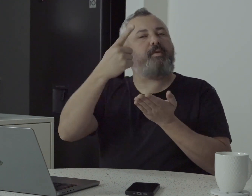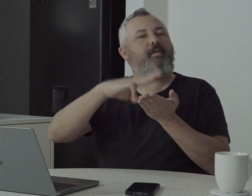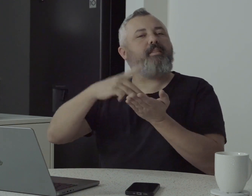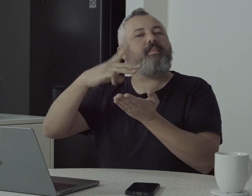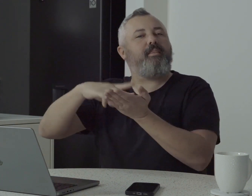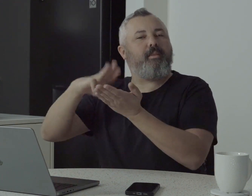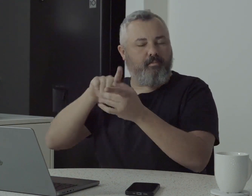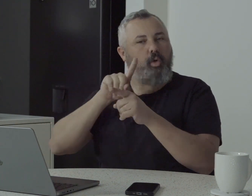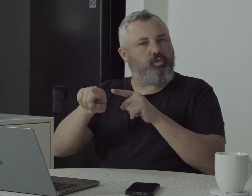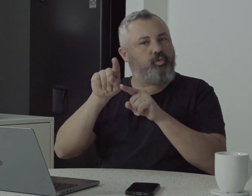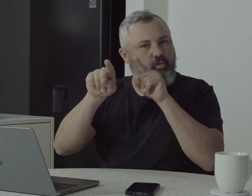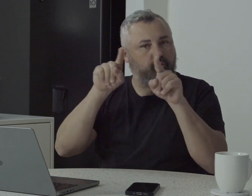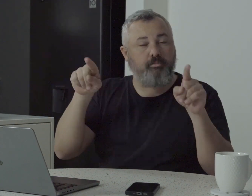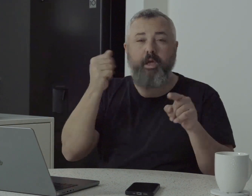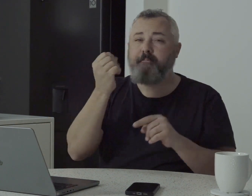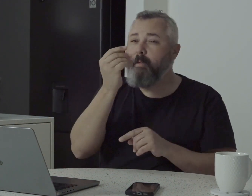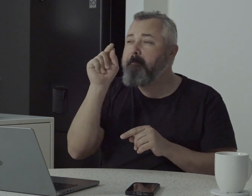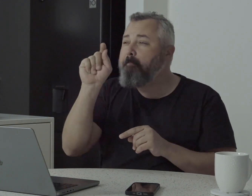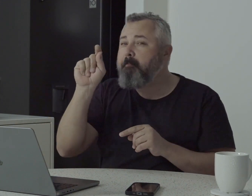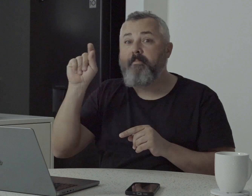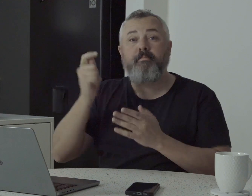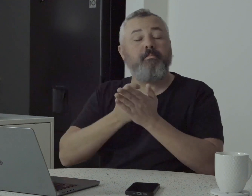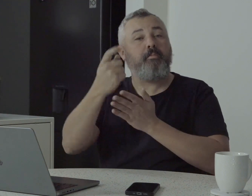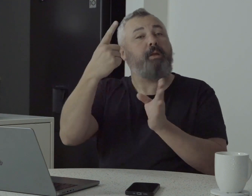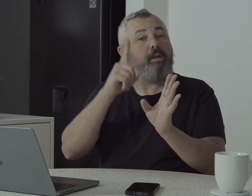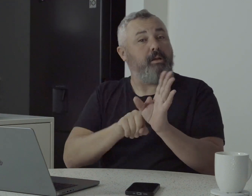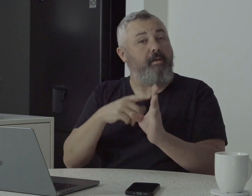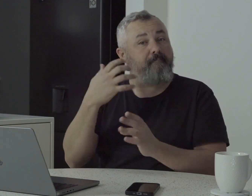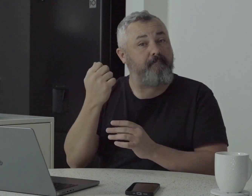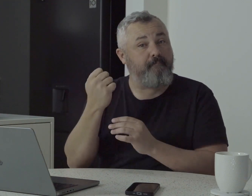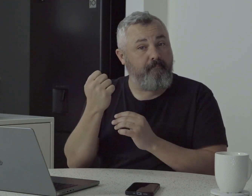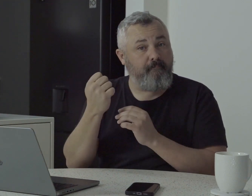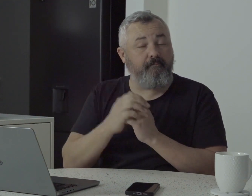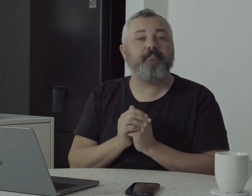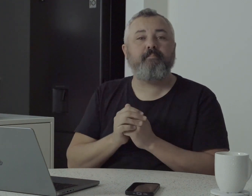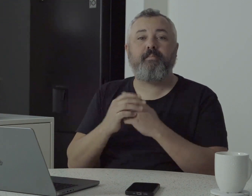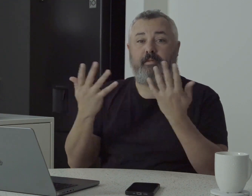Most streaming services offer a month-by-month subscription. Some offer an annual subscription too.